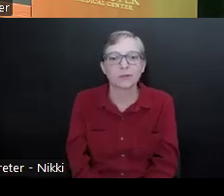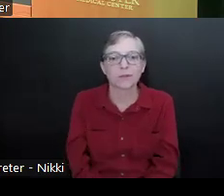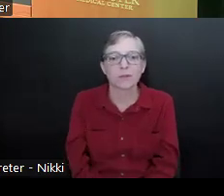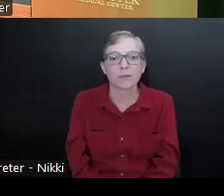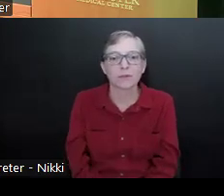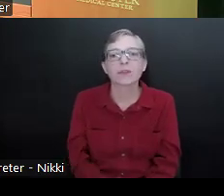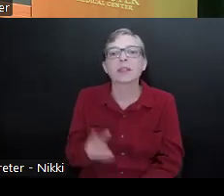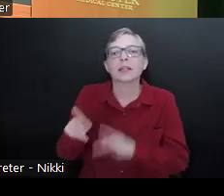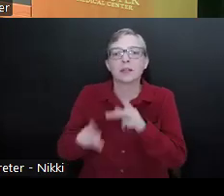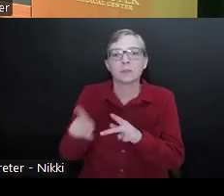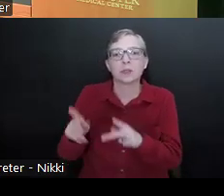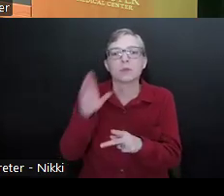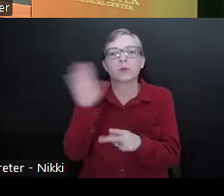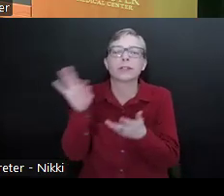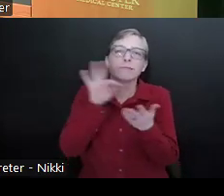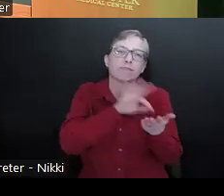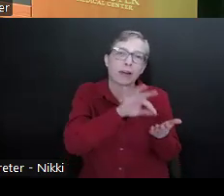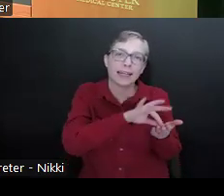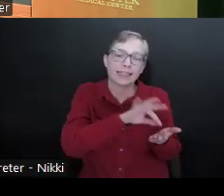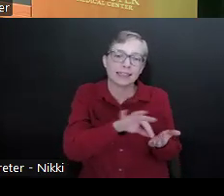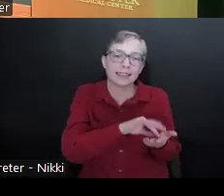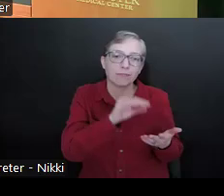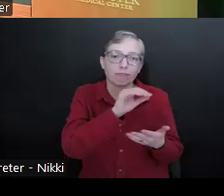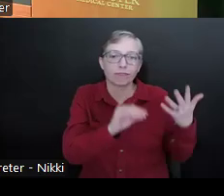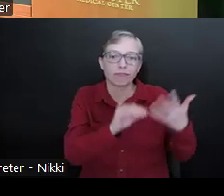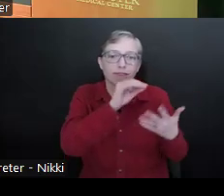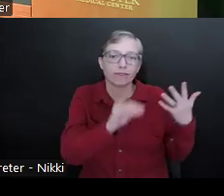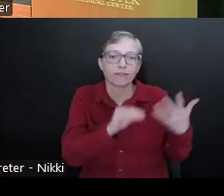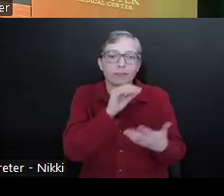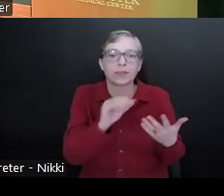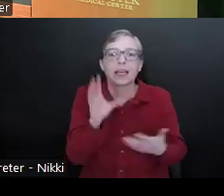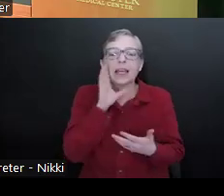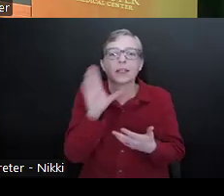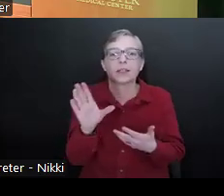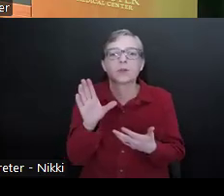adapt to send people the kinds of messages that they particularly liked like the most we would